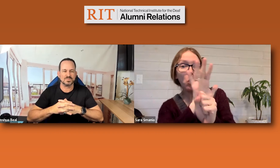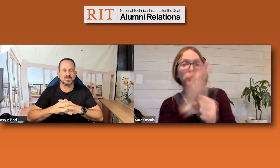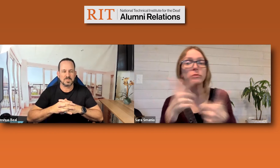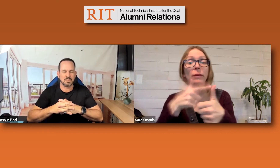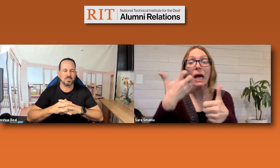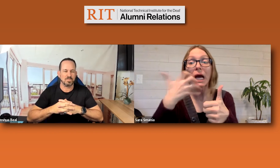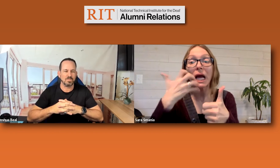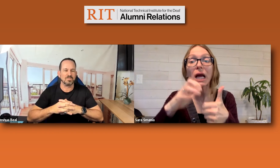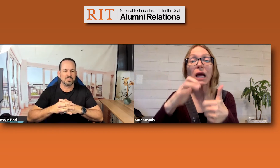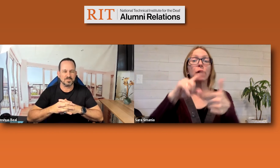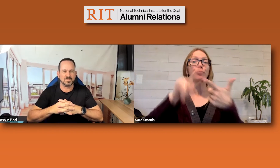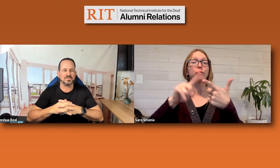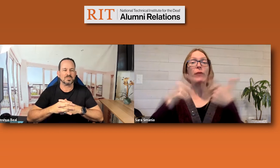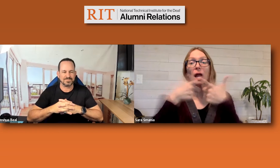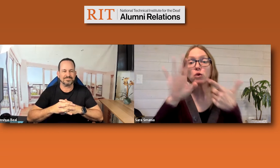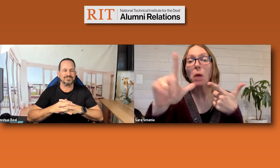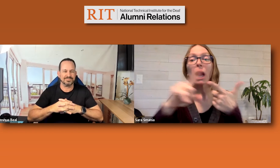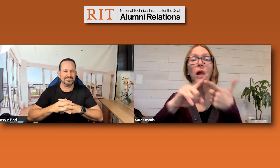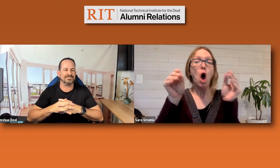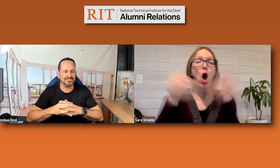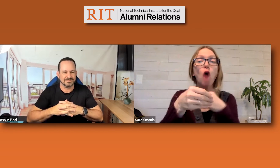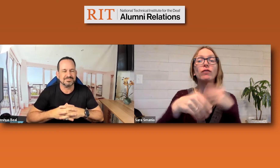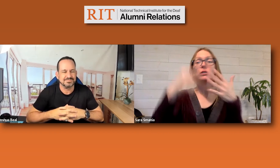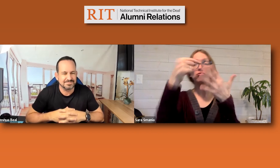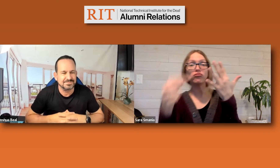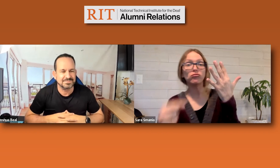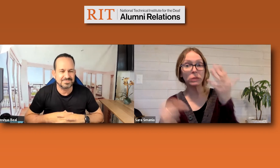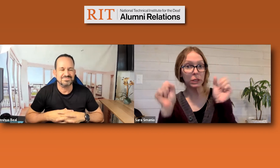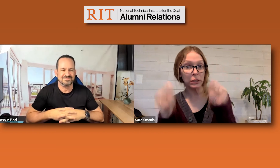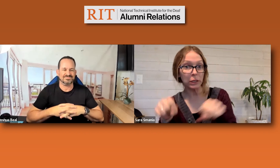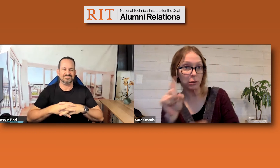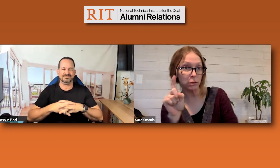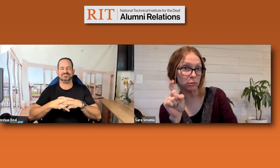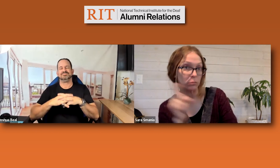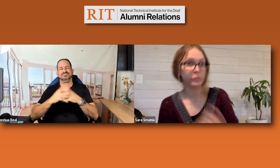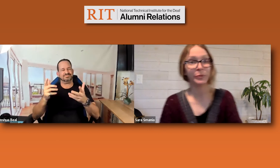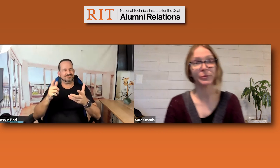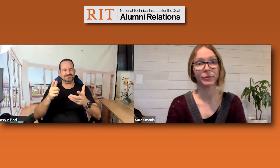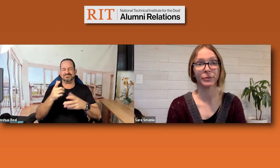during the pandemic?" So deductions for office, heating, electricity.